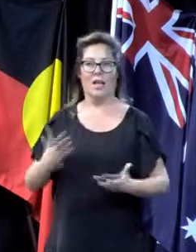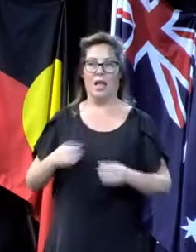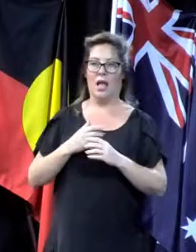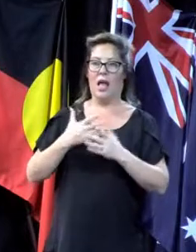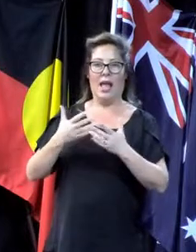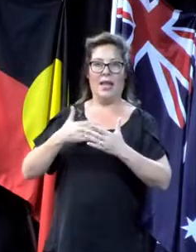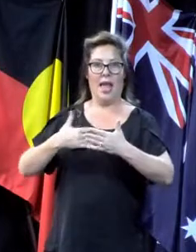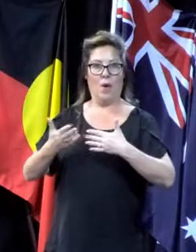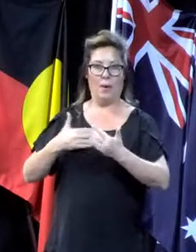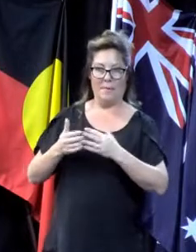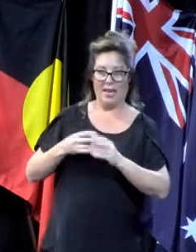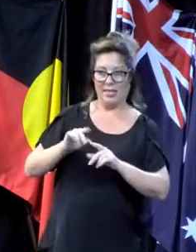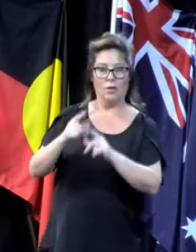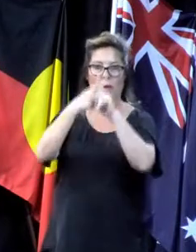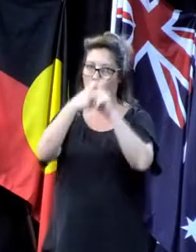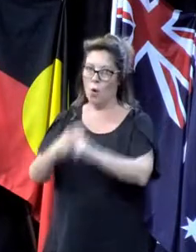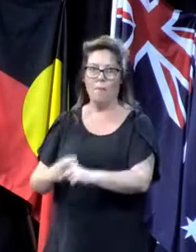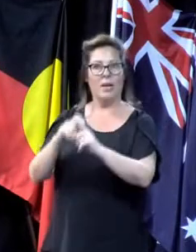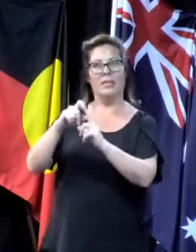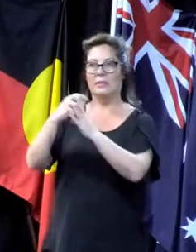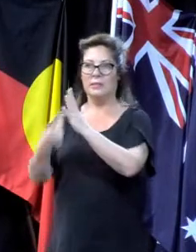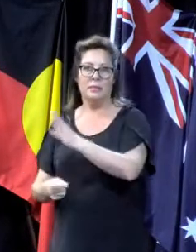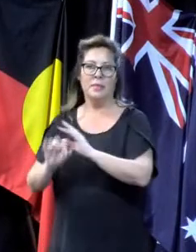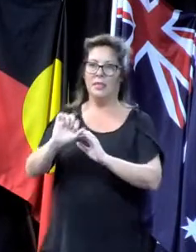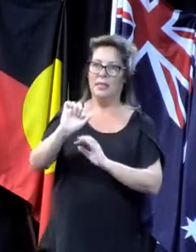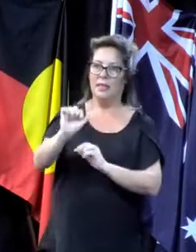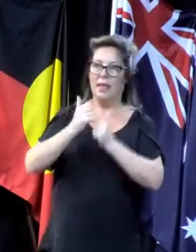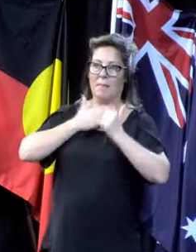it's that data that informs our supports